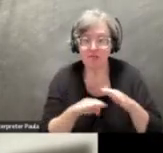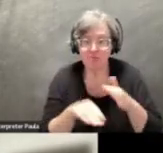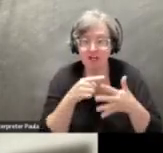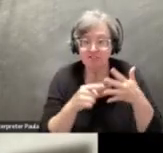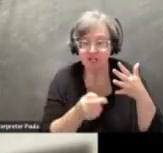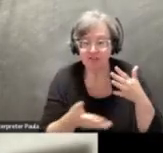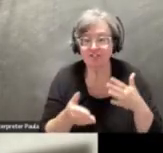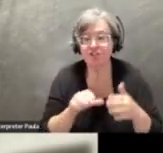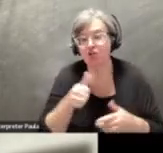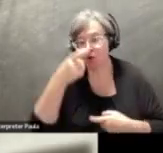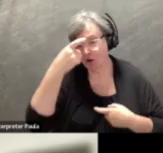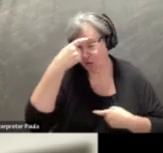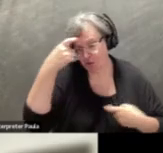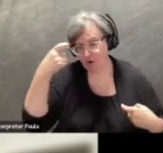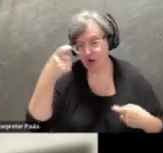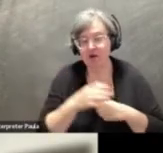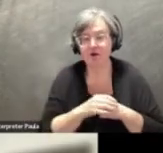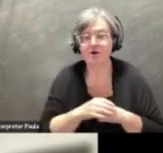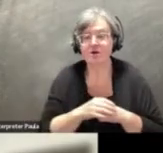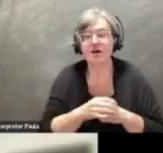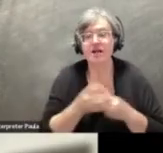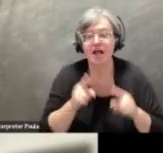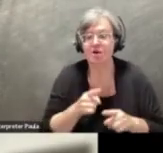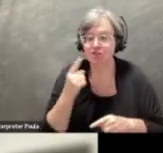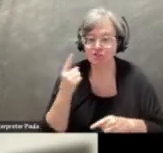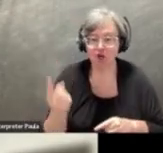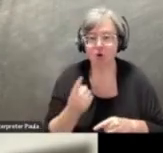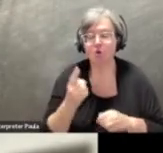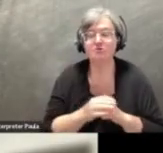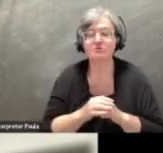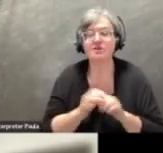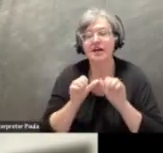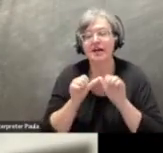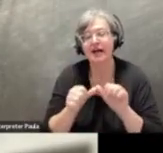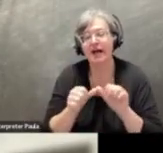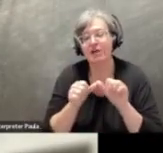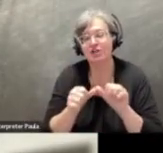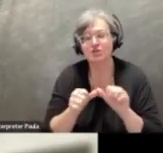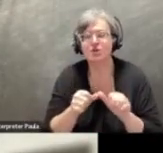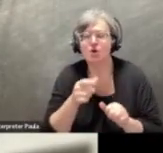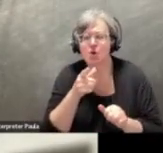happens for people in our system all the time is the constant, who's working with me today?